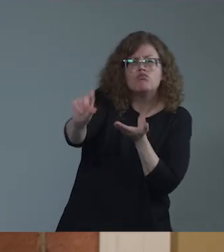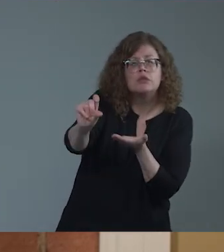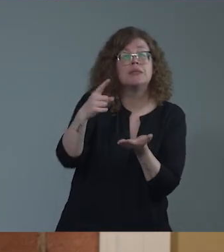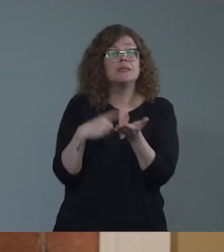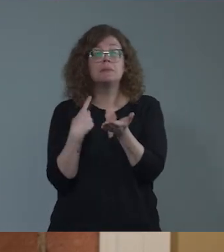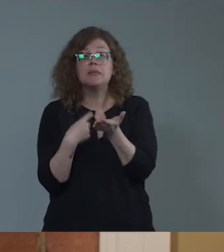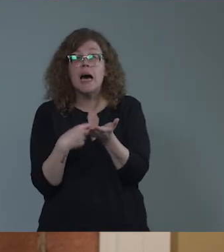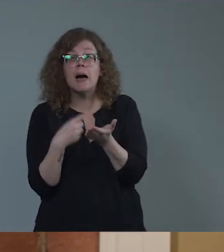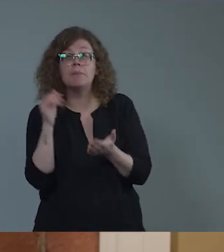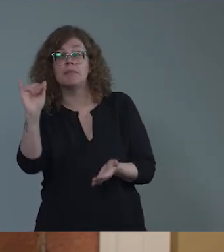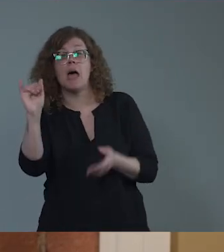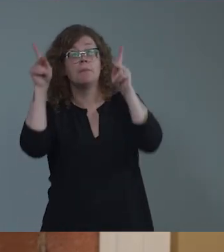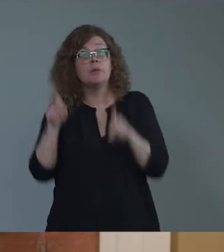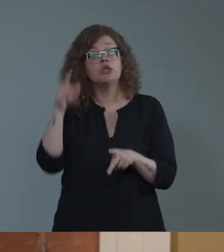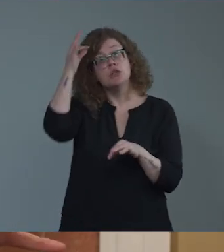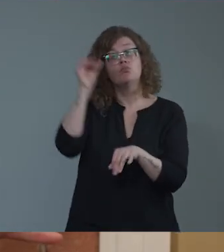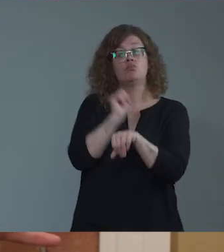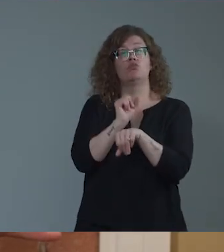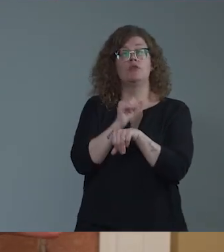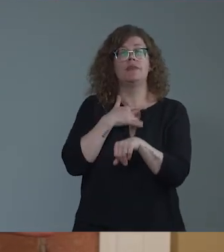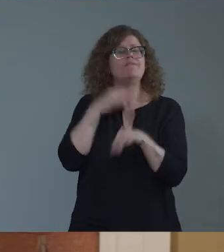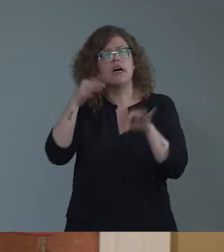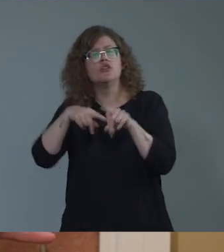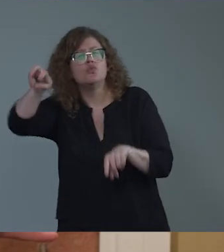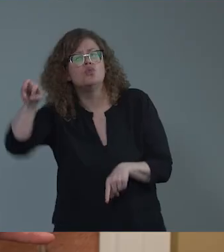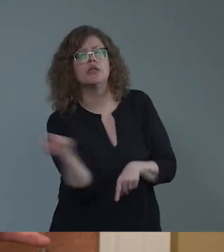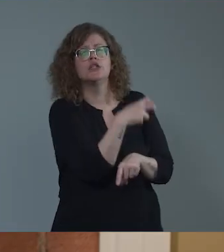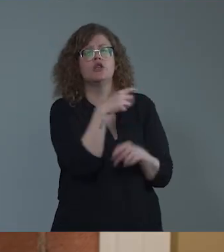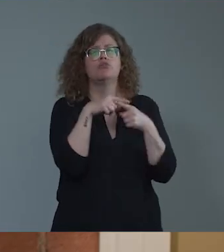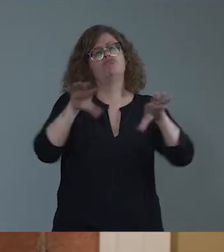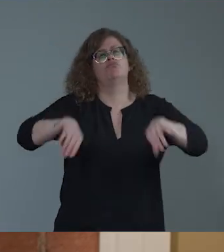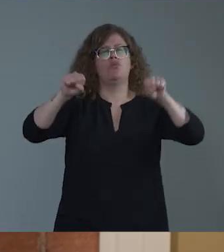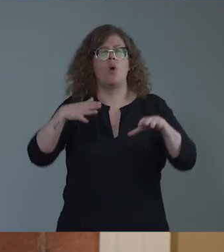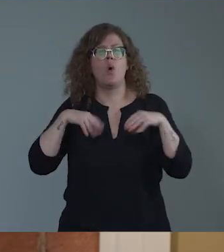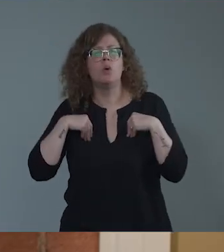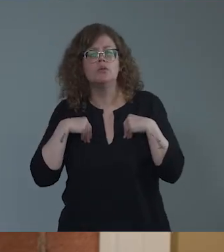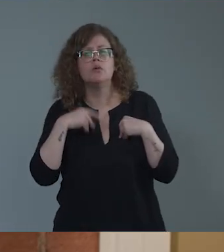So even though the artist maintains copyright and moral rights, the ownership of the work is whoever's commissioned it.